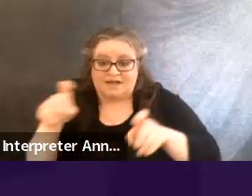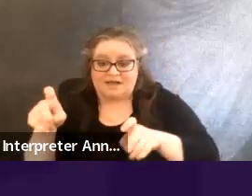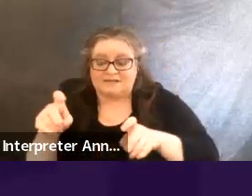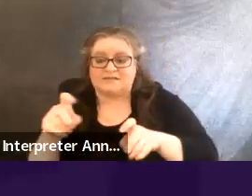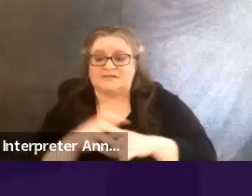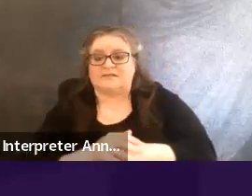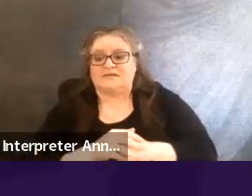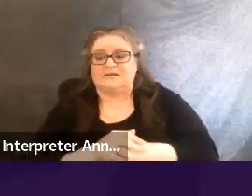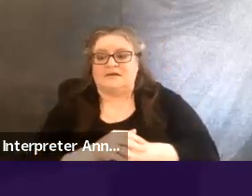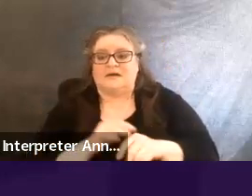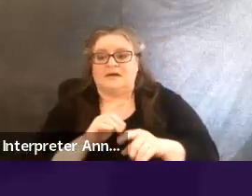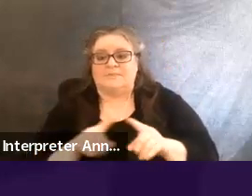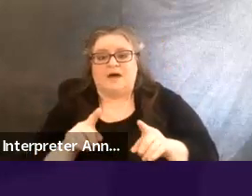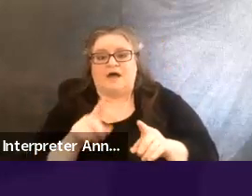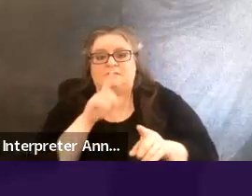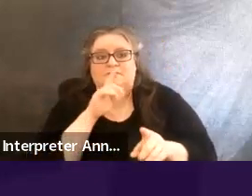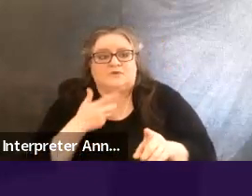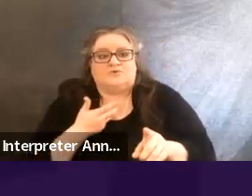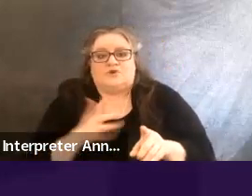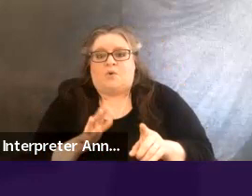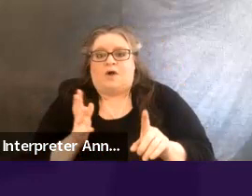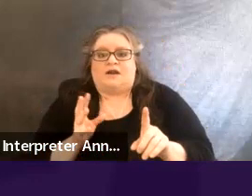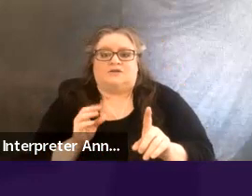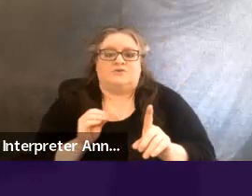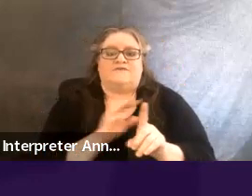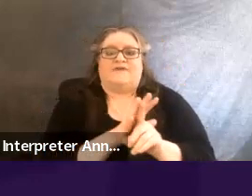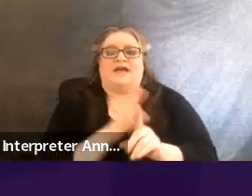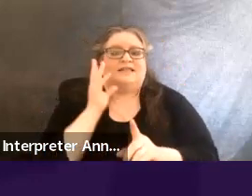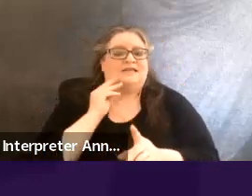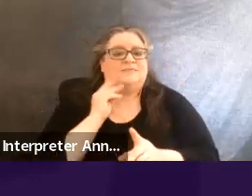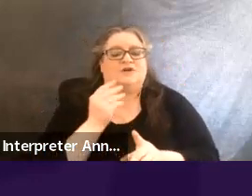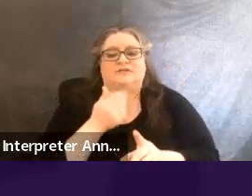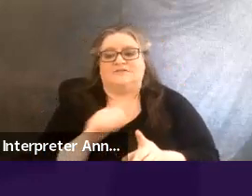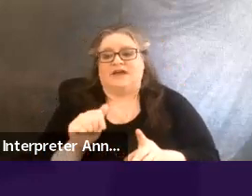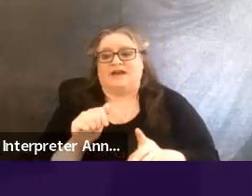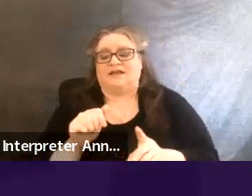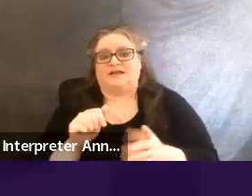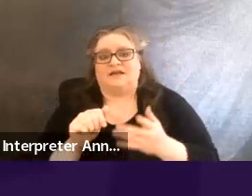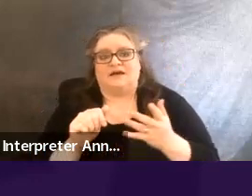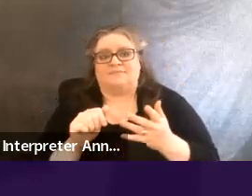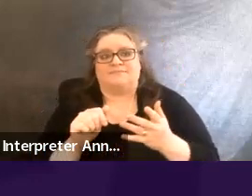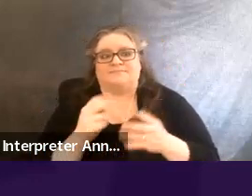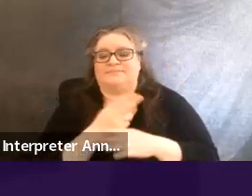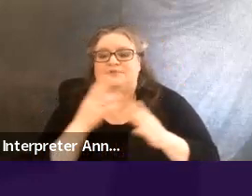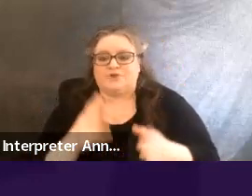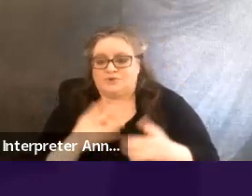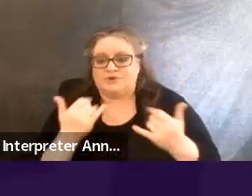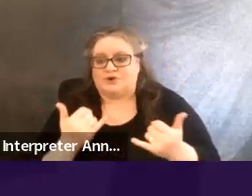but don't want to affect the experience of any user currently browsing your website,